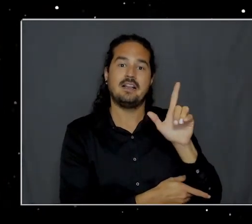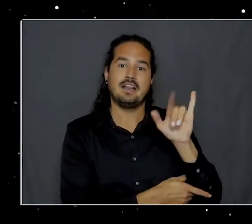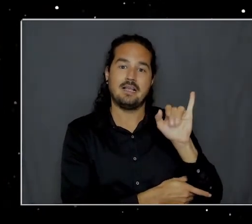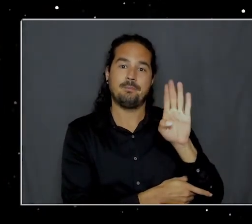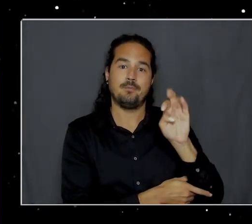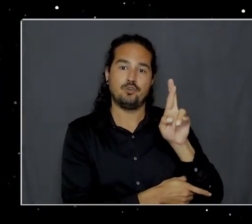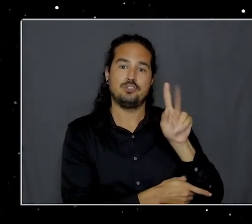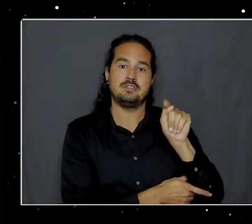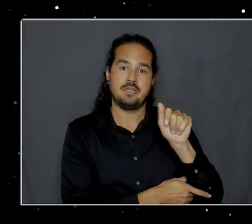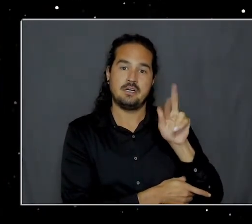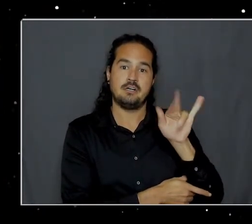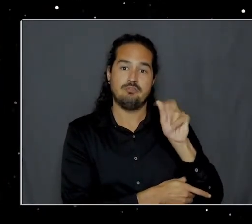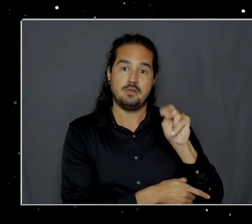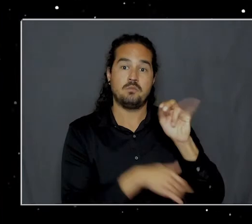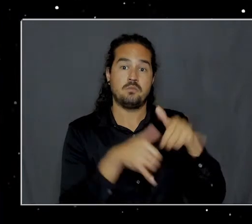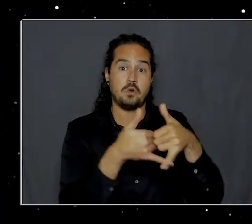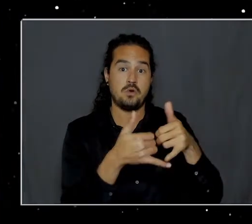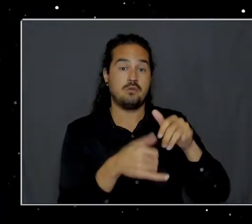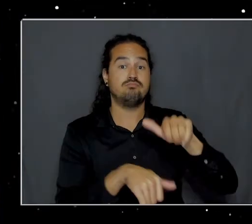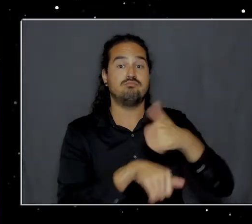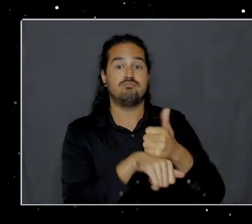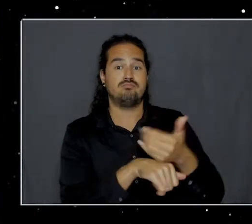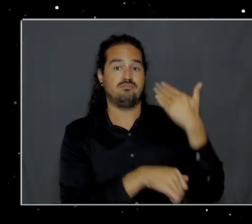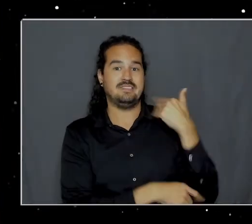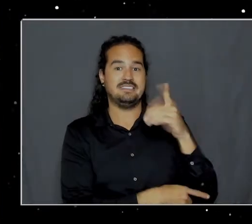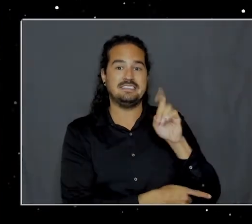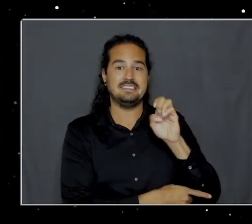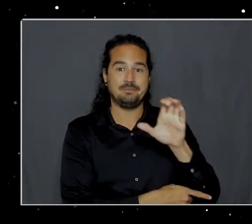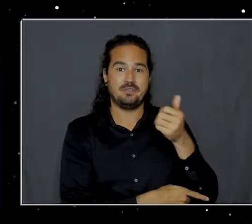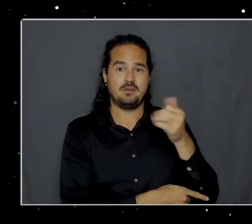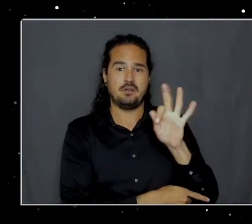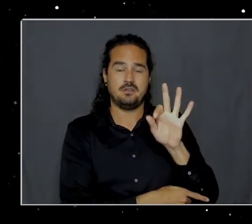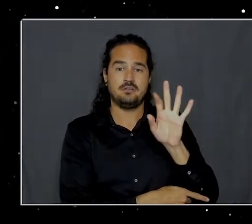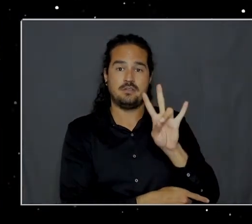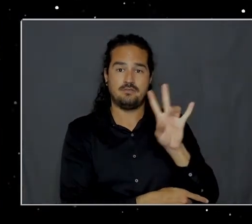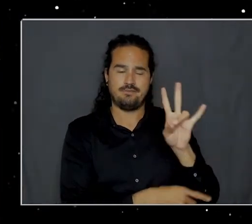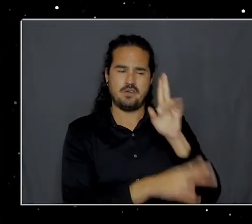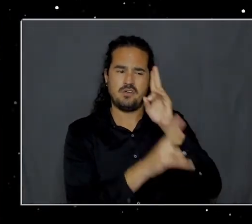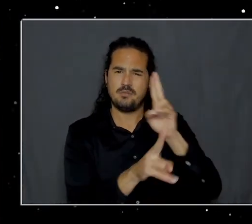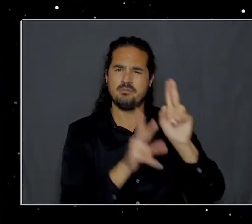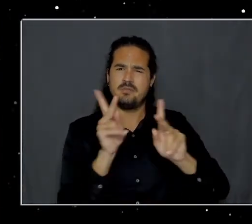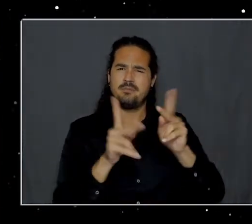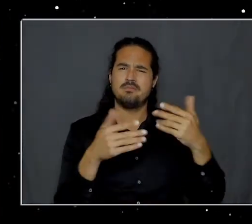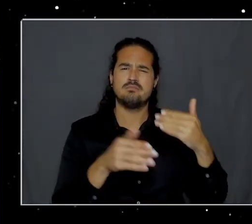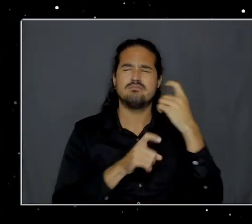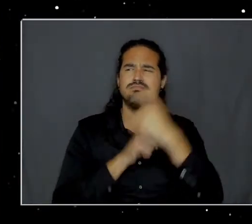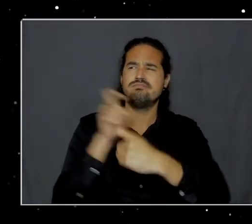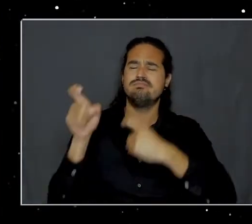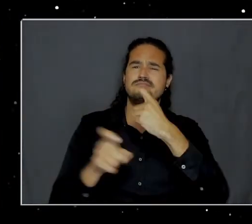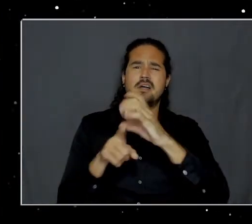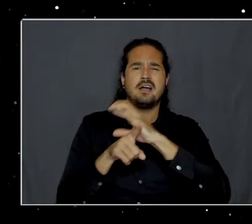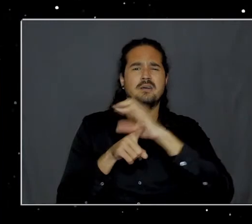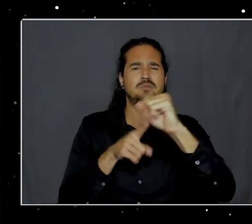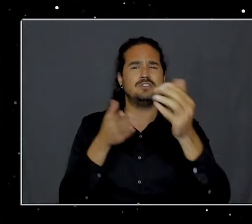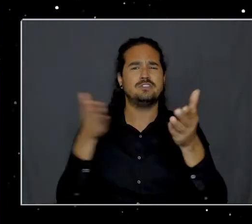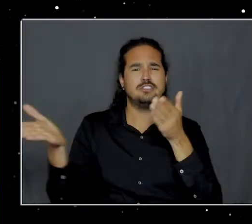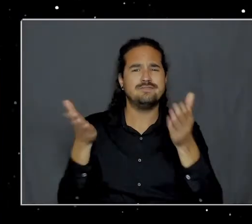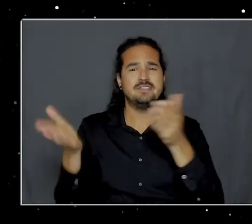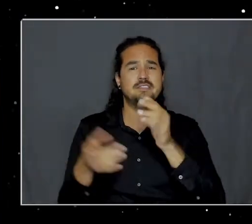1977 TO HONOR THOSE PEOPLE WHO HAVE MADE OUTSTANDING